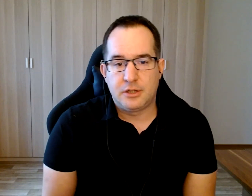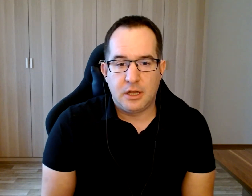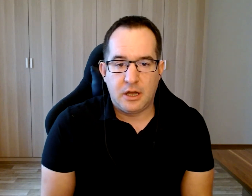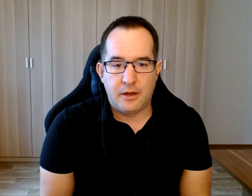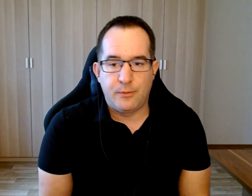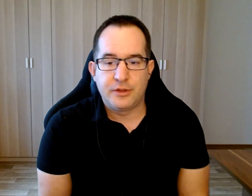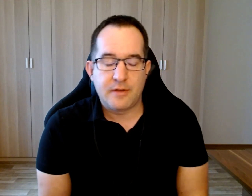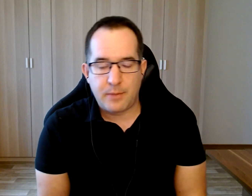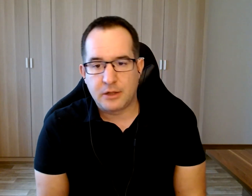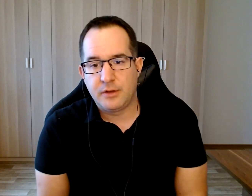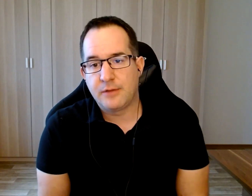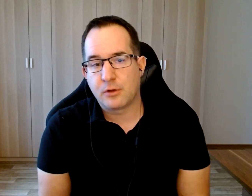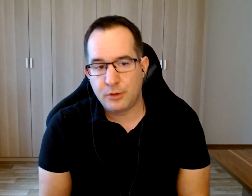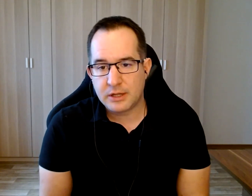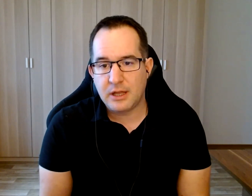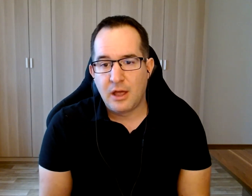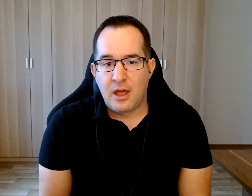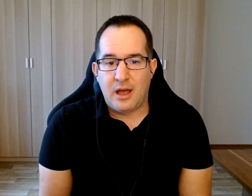She was never part of the Deaf community.